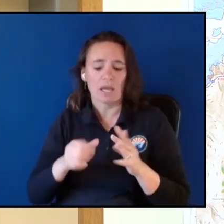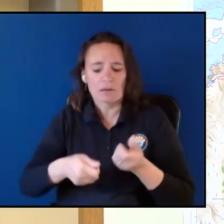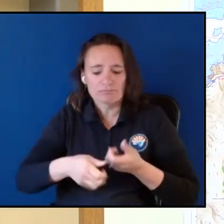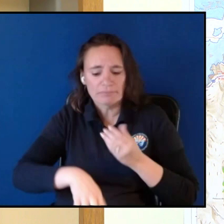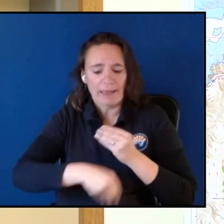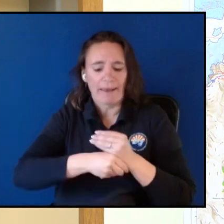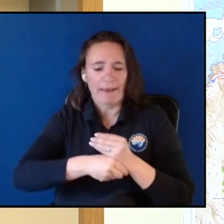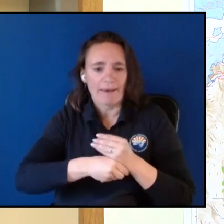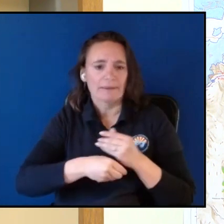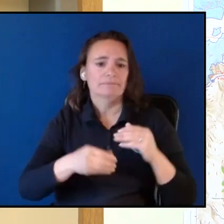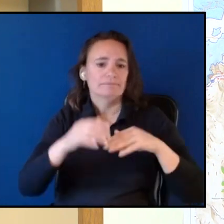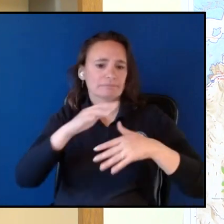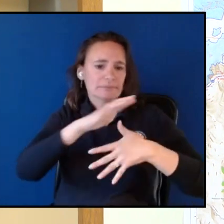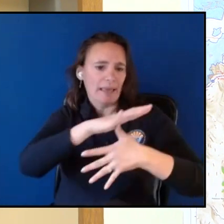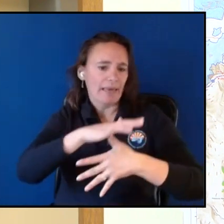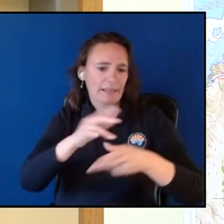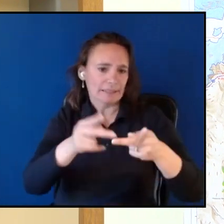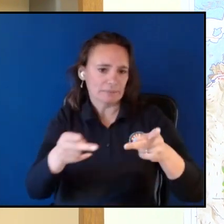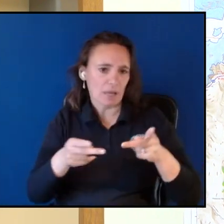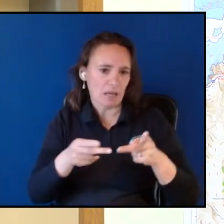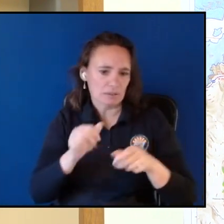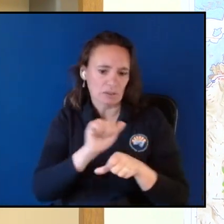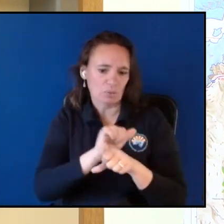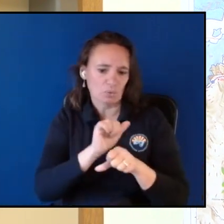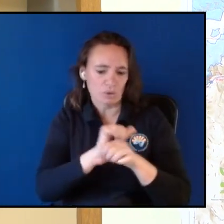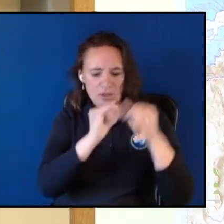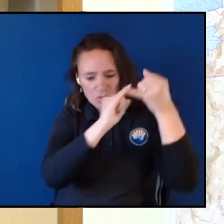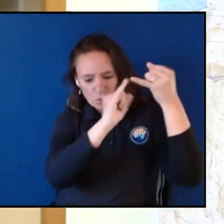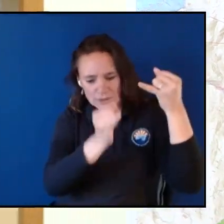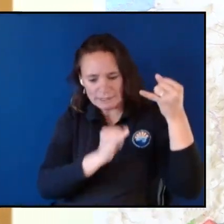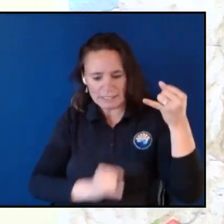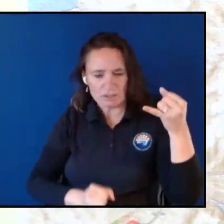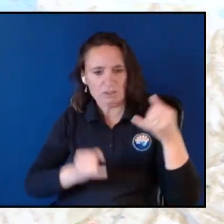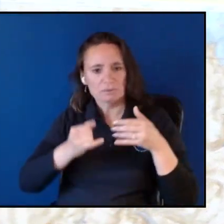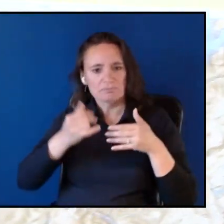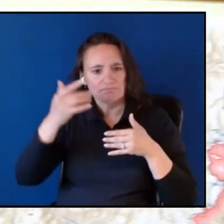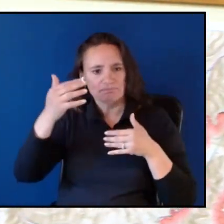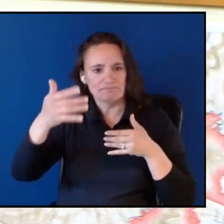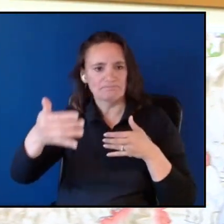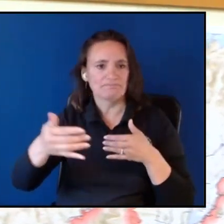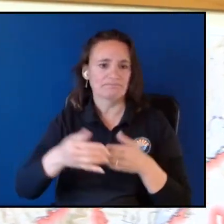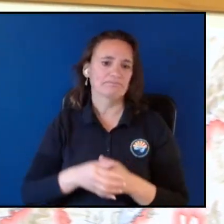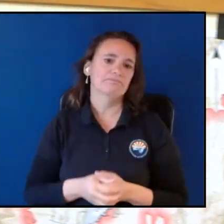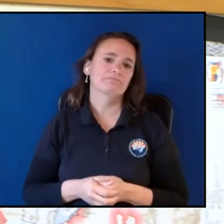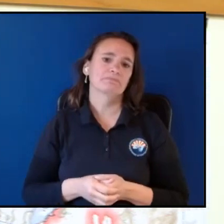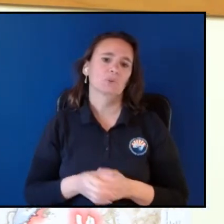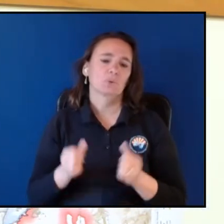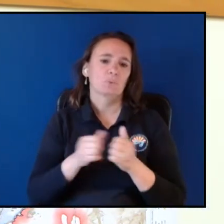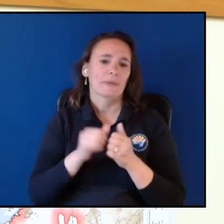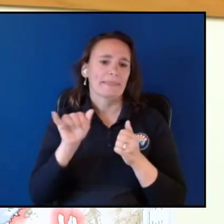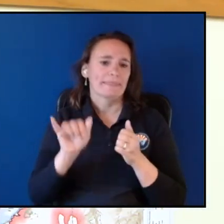in there and work those edges in the coming days and with that, I believe that will end the West Zone Operational Update.